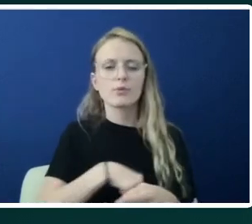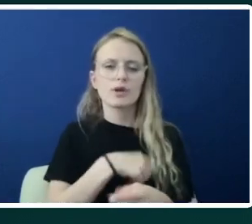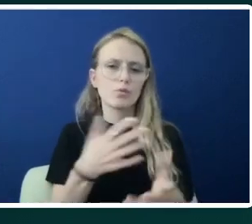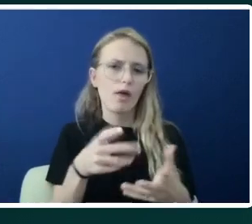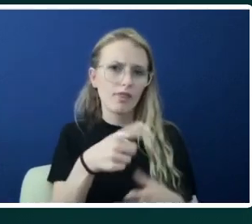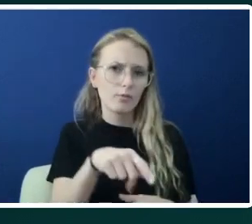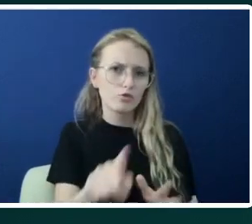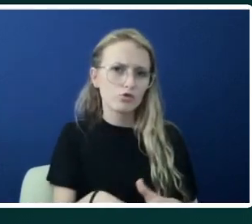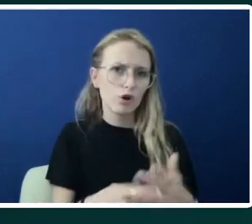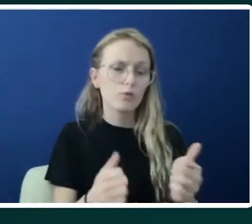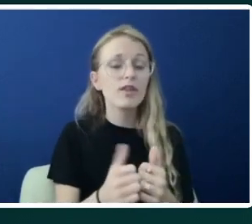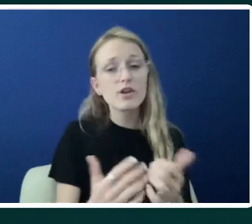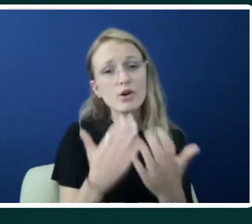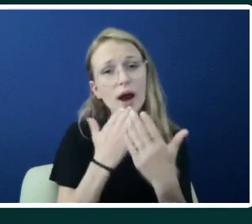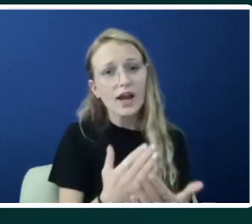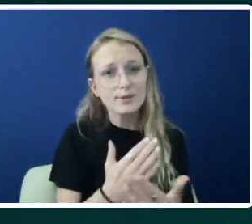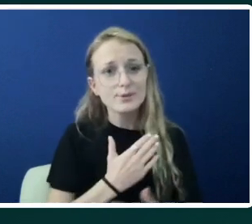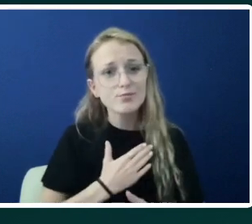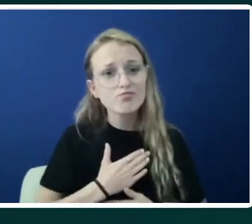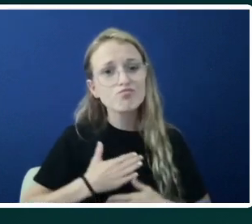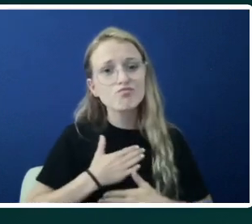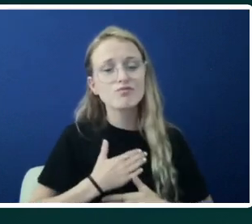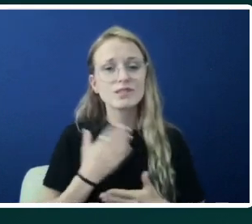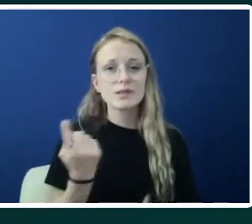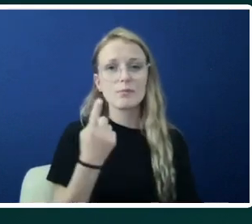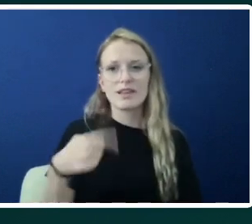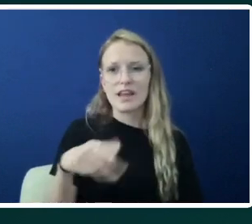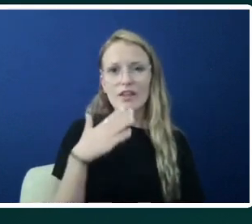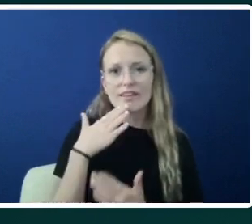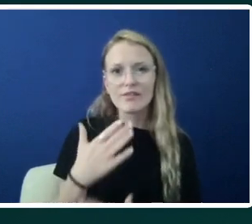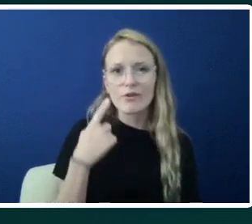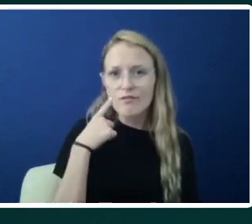that gratitude piece. Like something that they were thankful for they're -- for, you know,